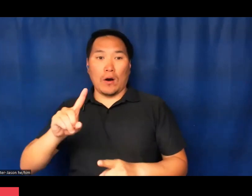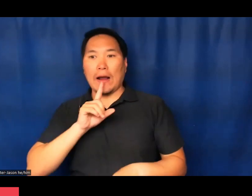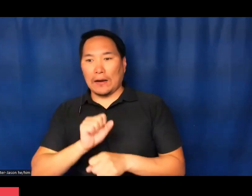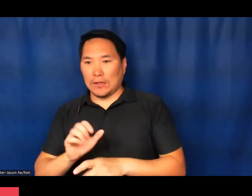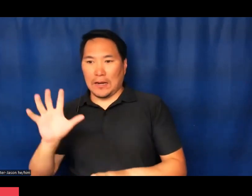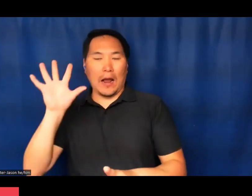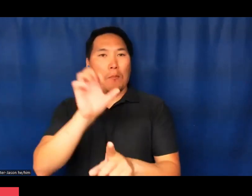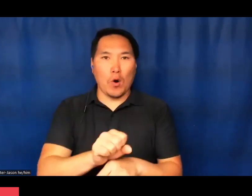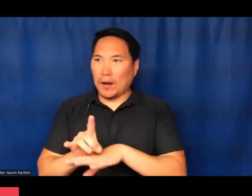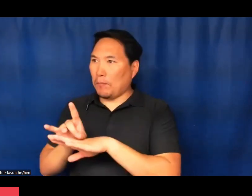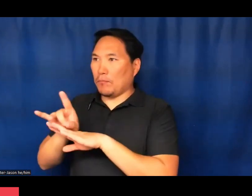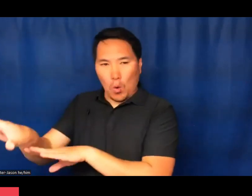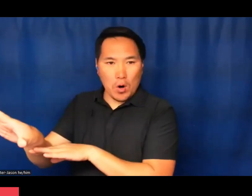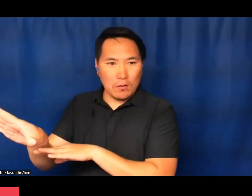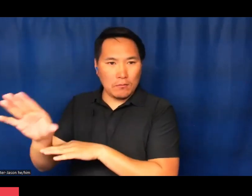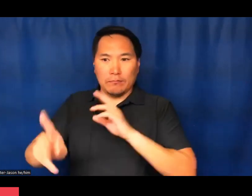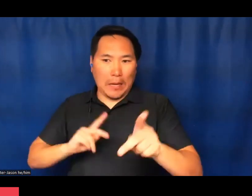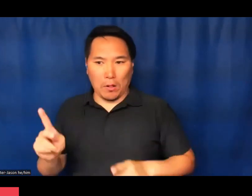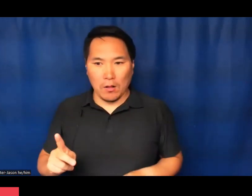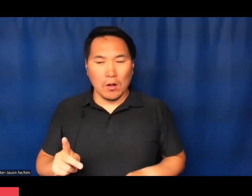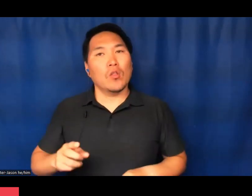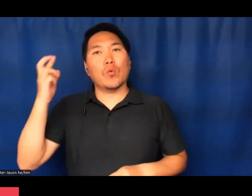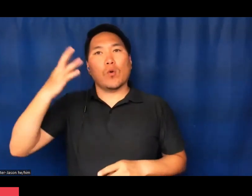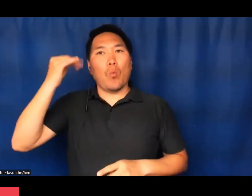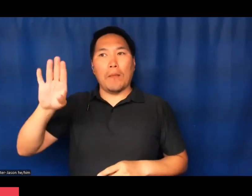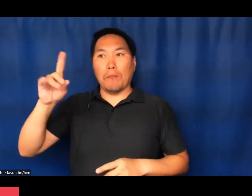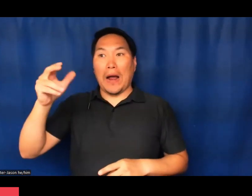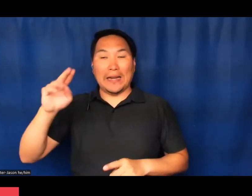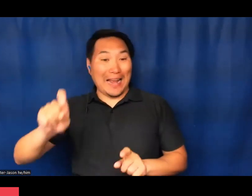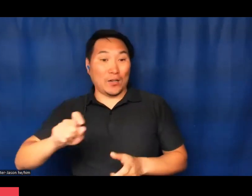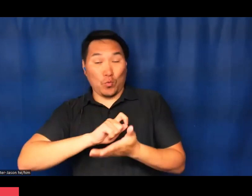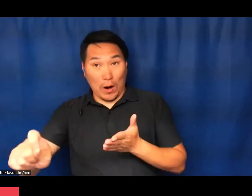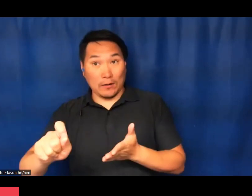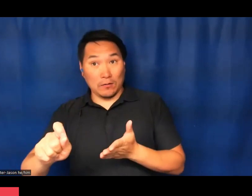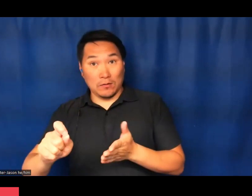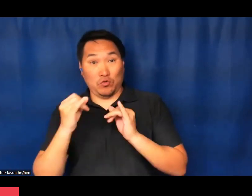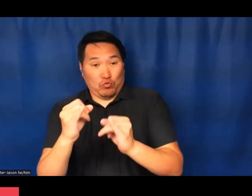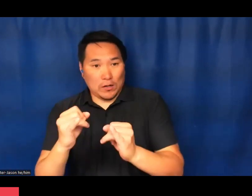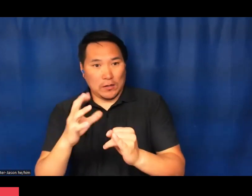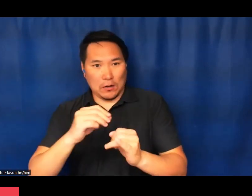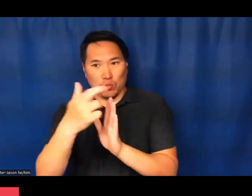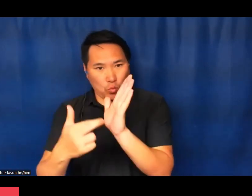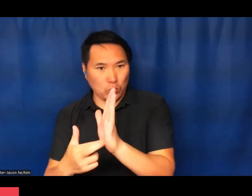and deport them. The reason why Biden administration needed guidance on this score is that by most accounts,